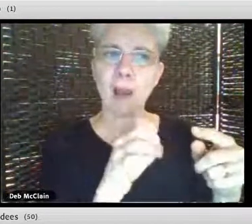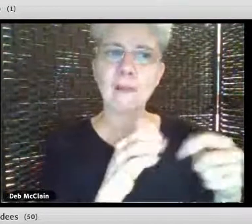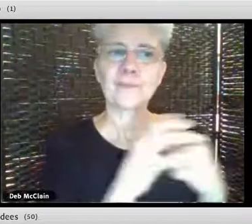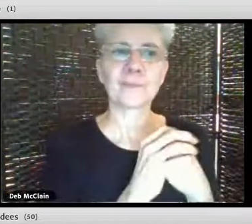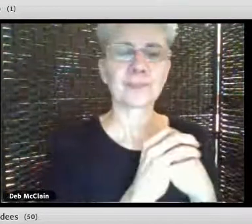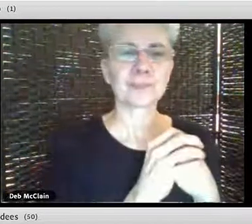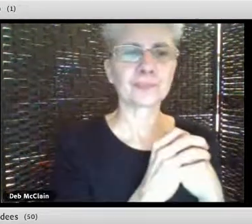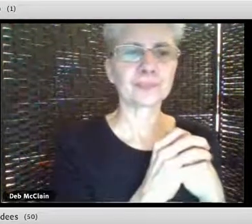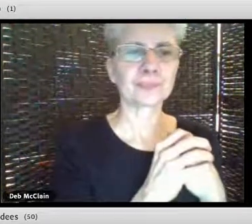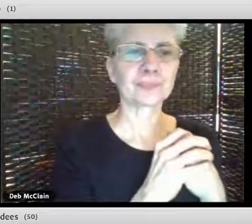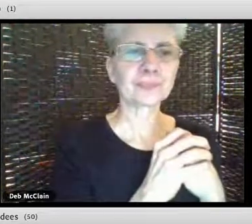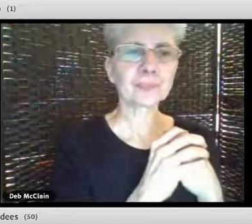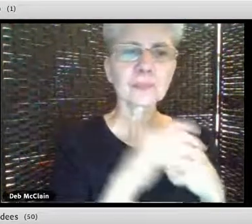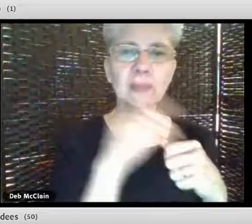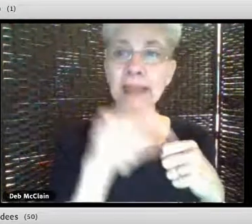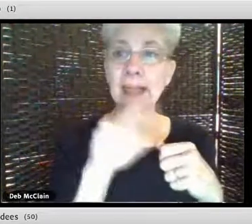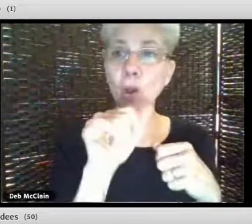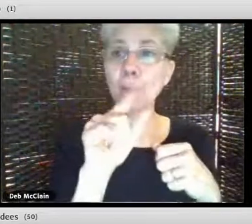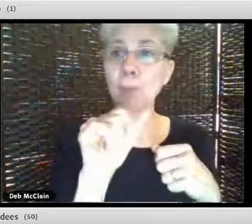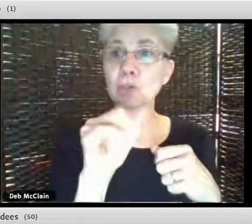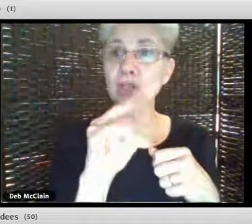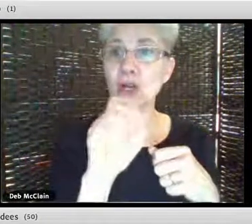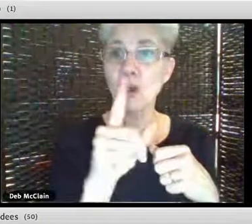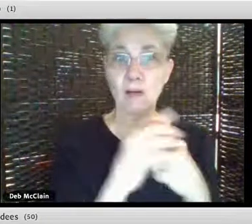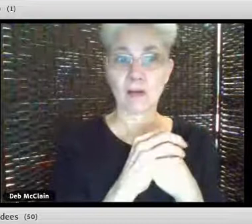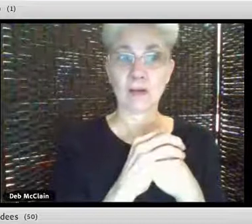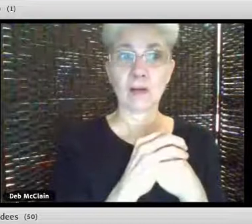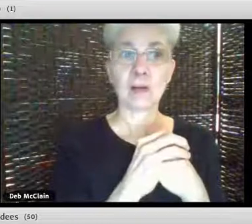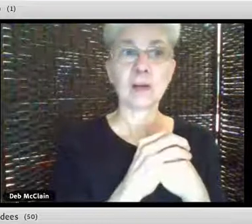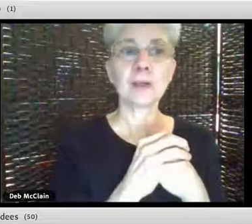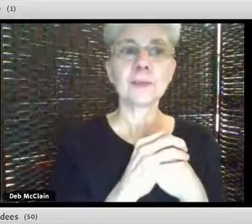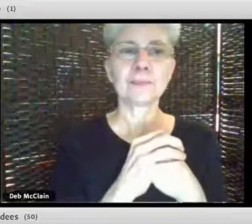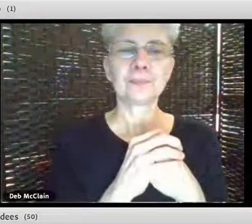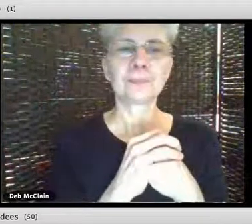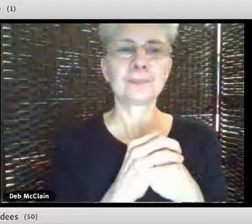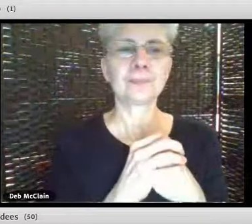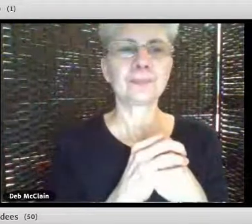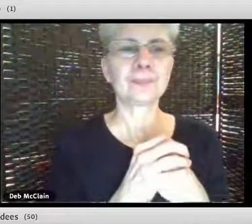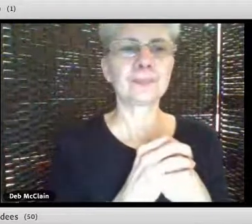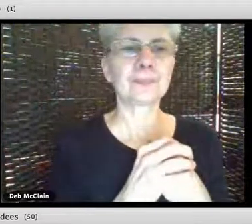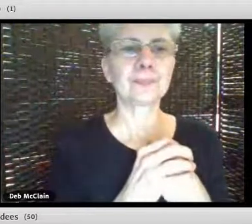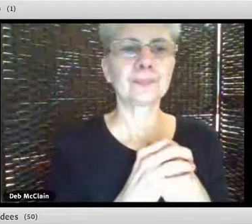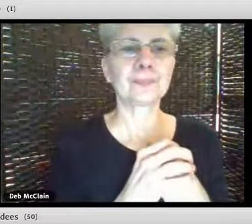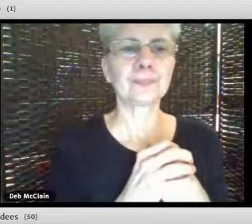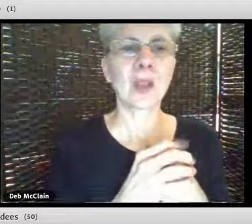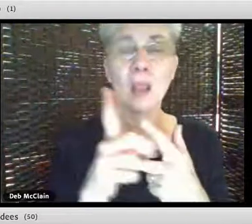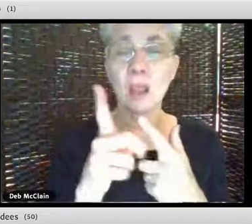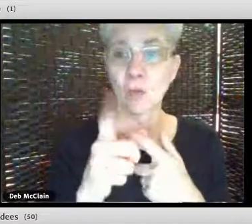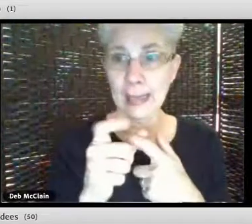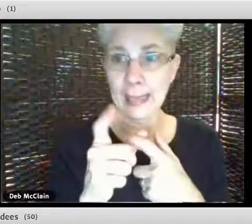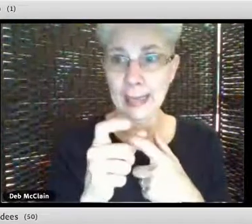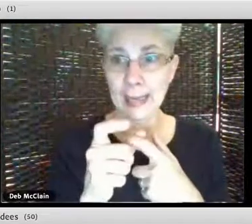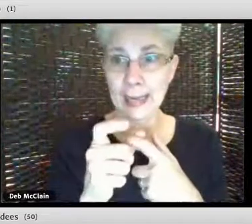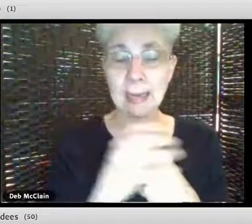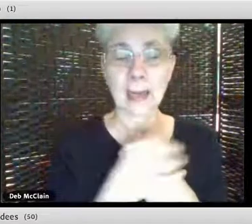click on personal, expand personal, click on running -- Oh, sorry.